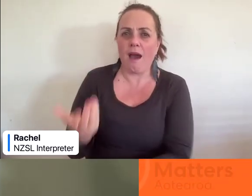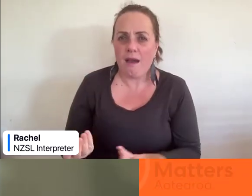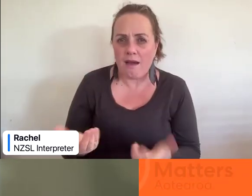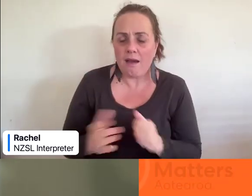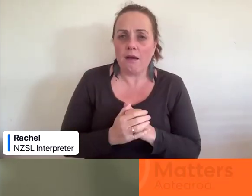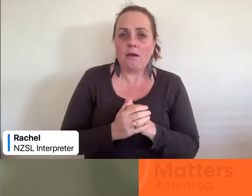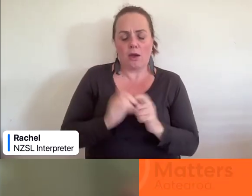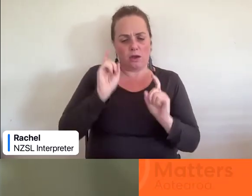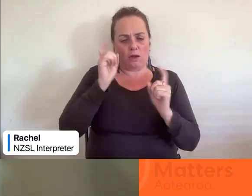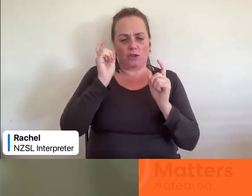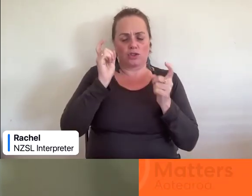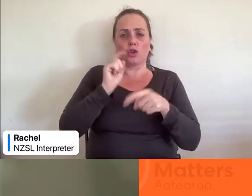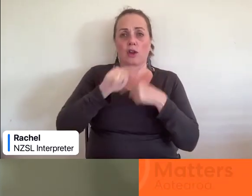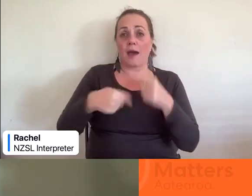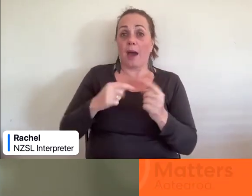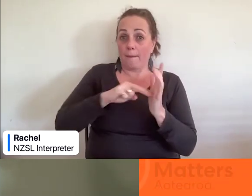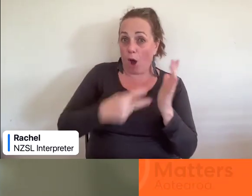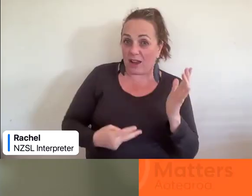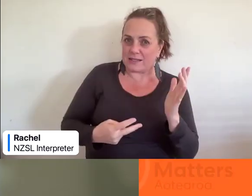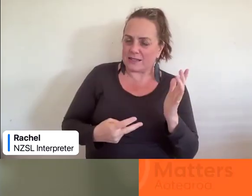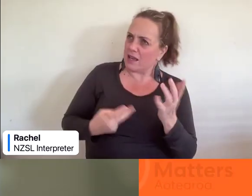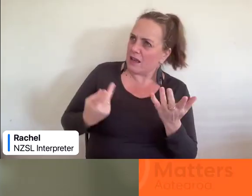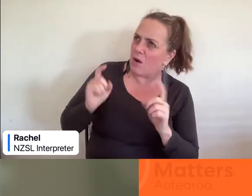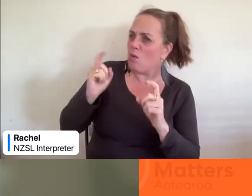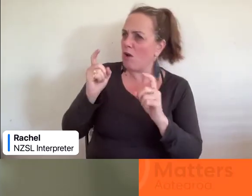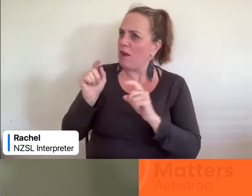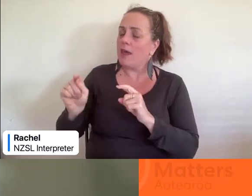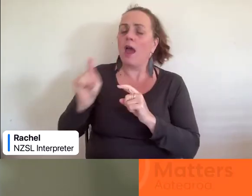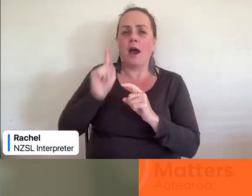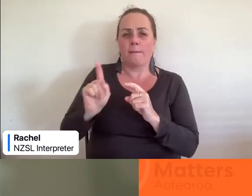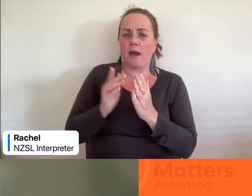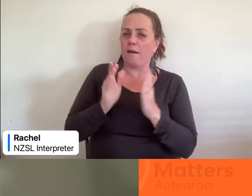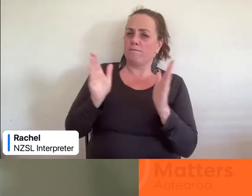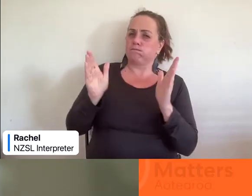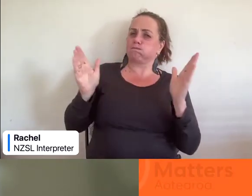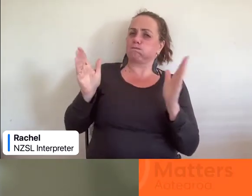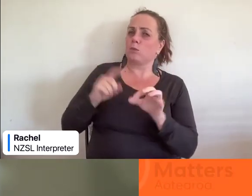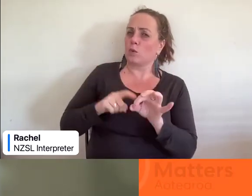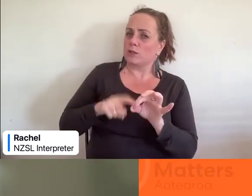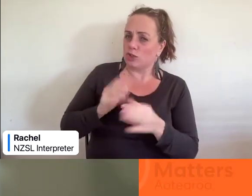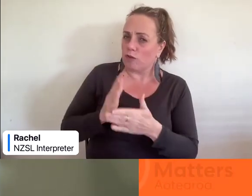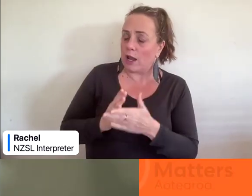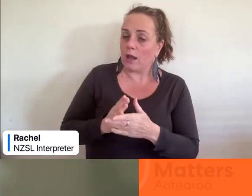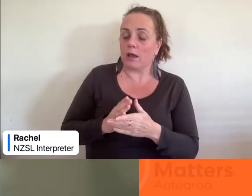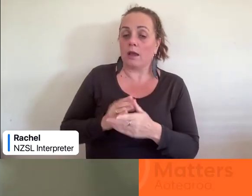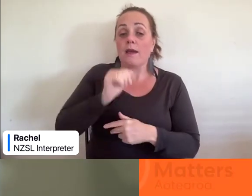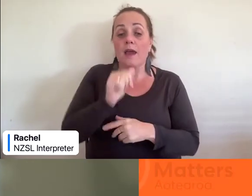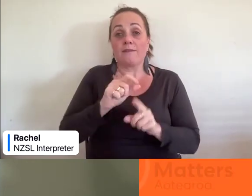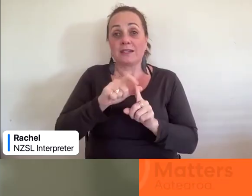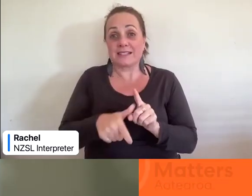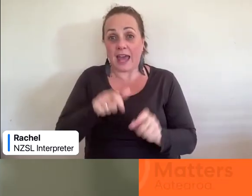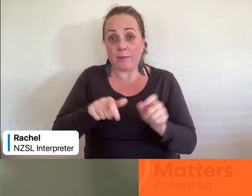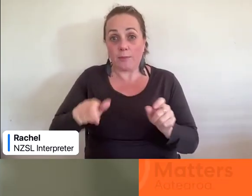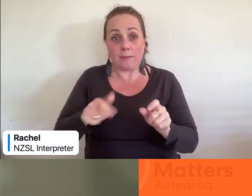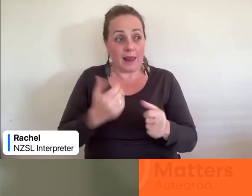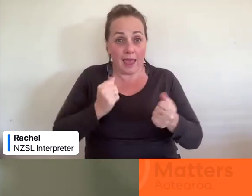about individual policies, it is about a broader question. Are disabled people rights holders,